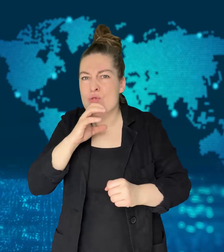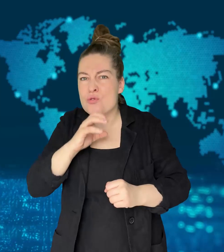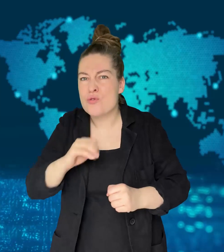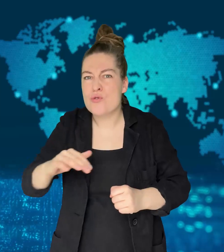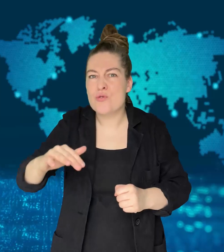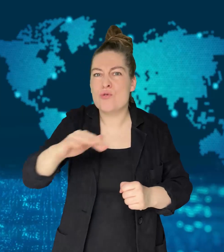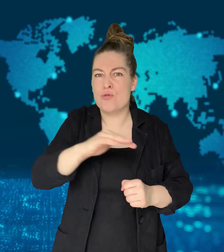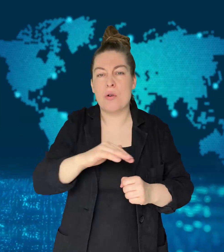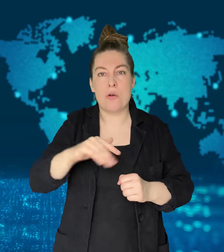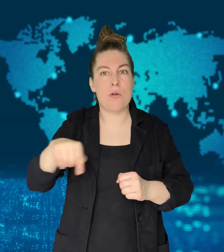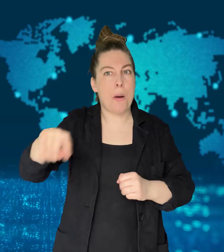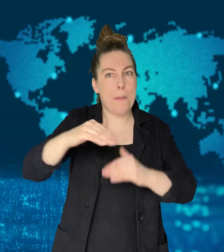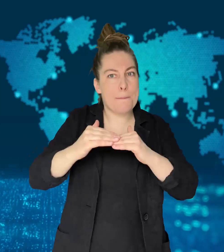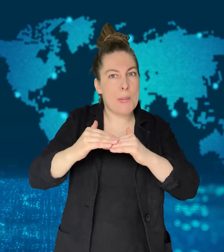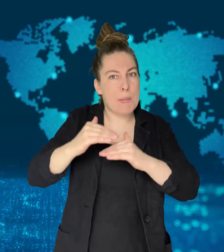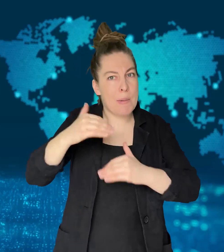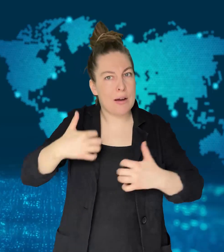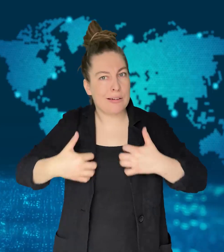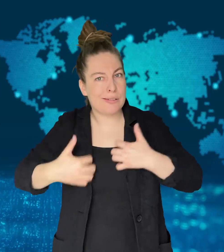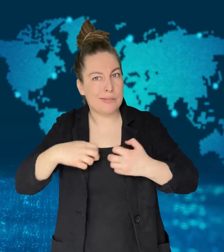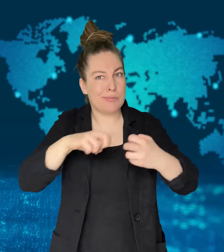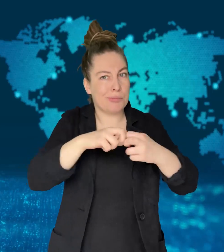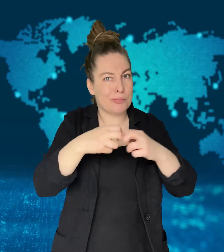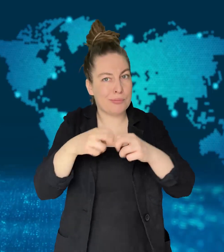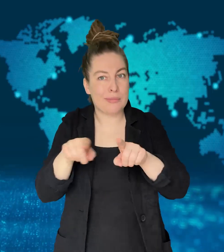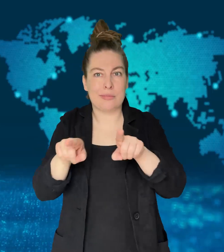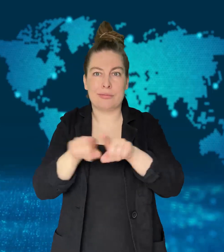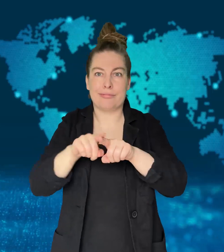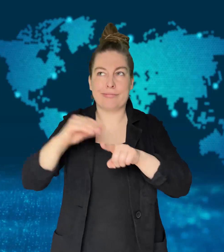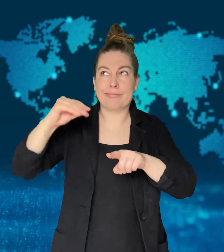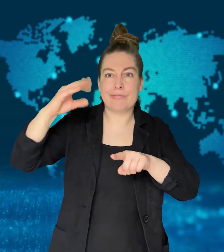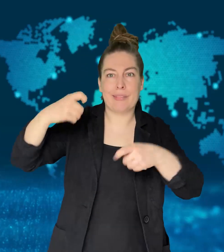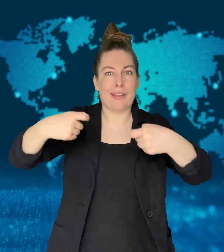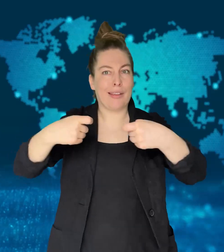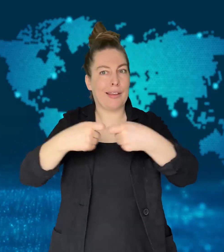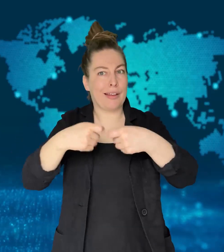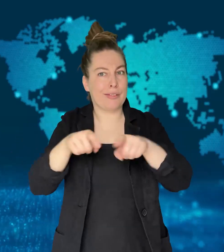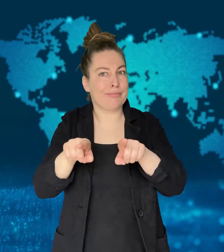the energy system, and the country has made a